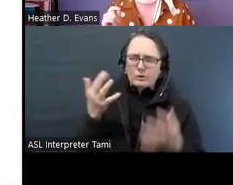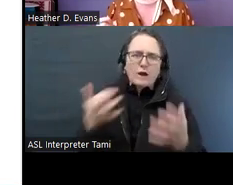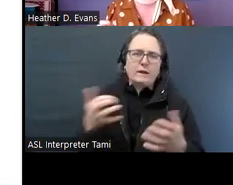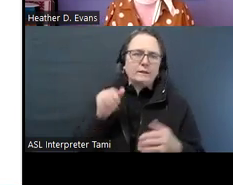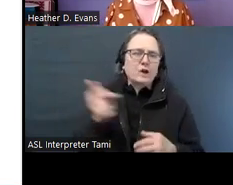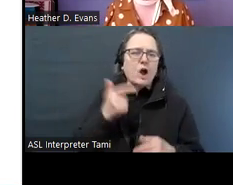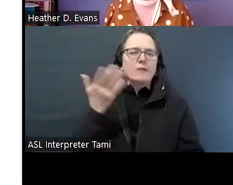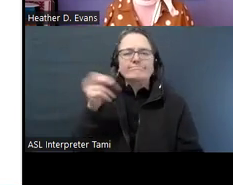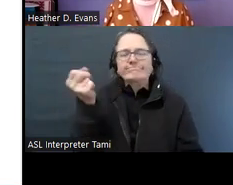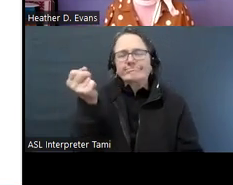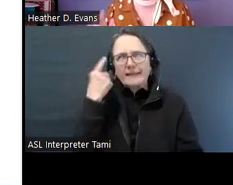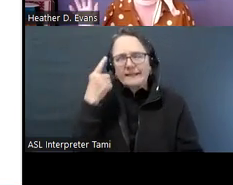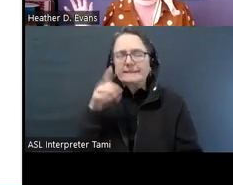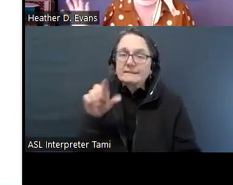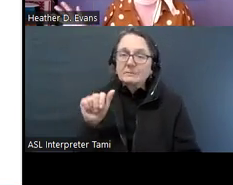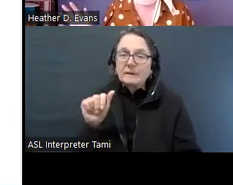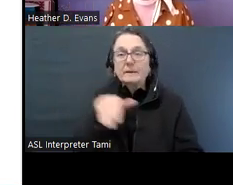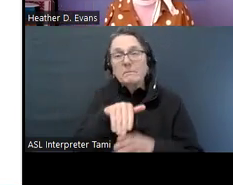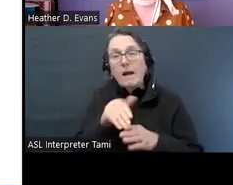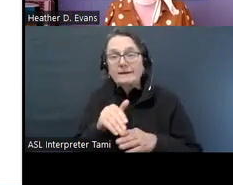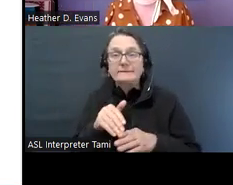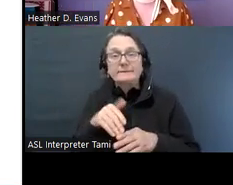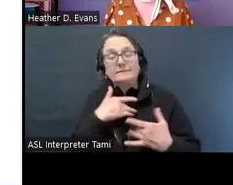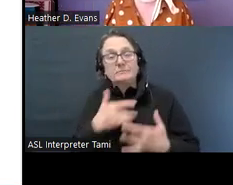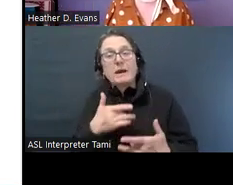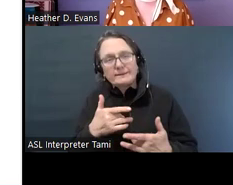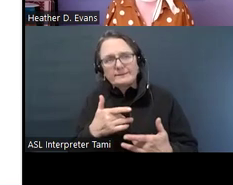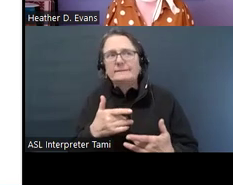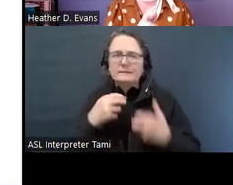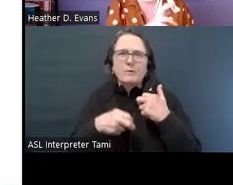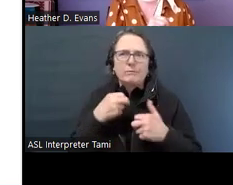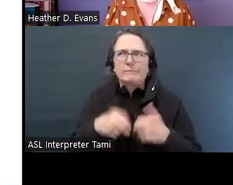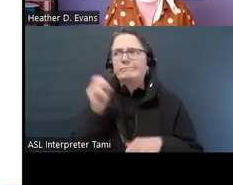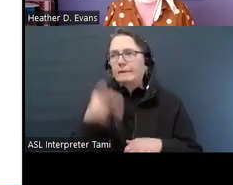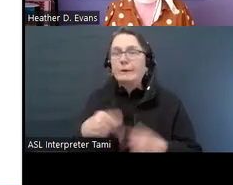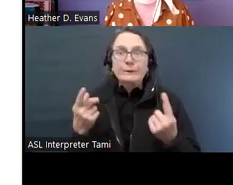So again, drawing on research, research by others, as well as some research that's been done